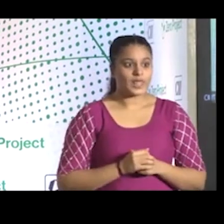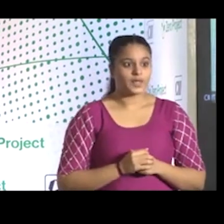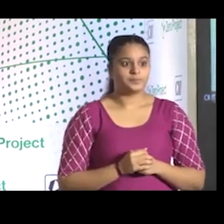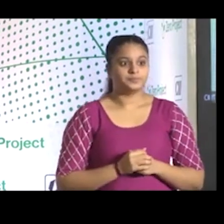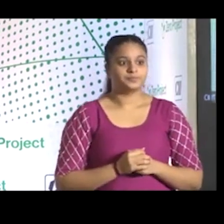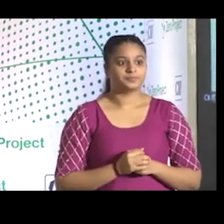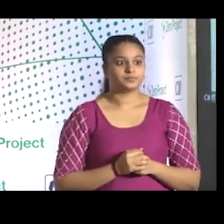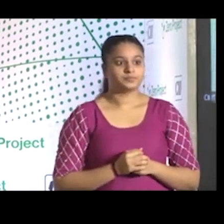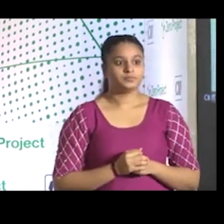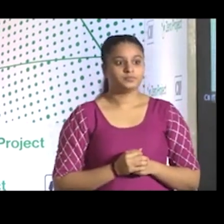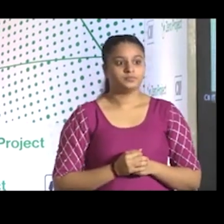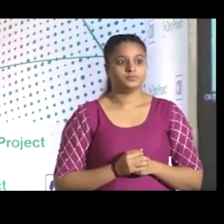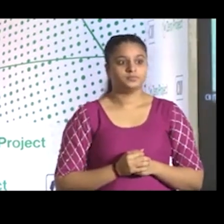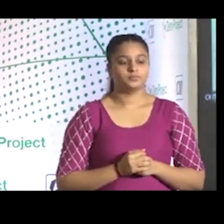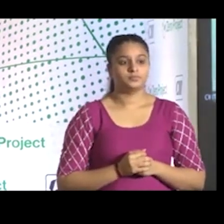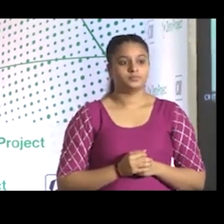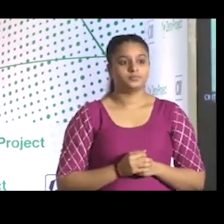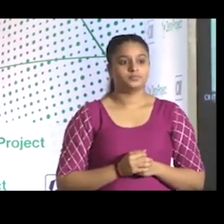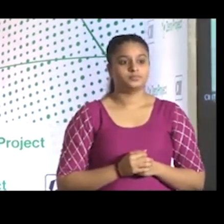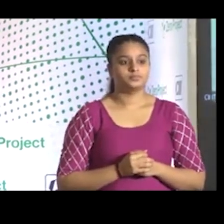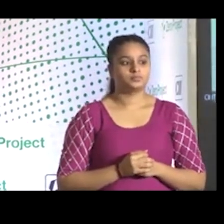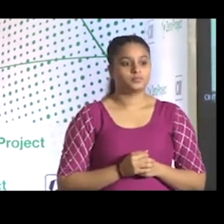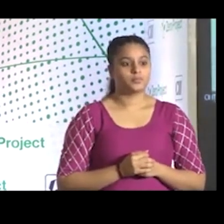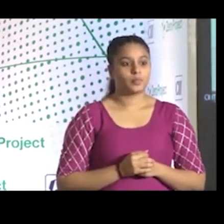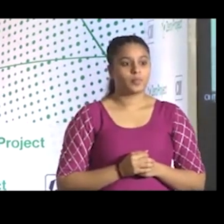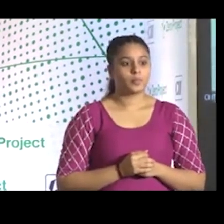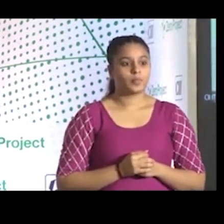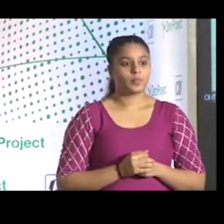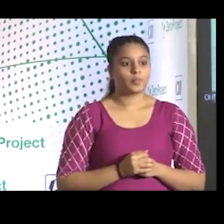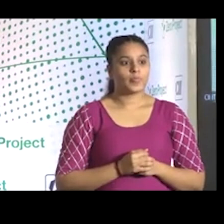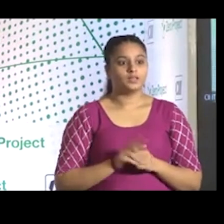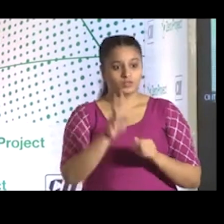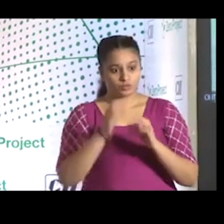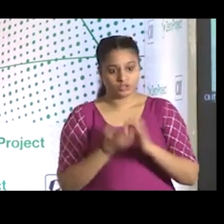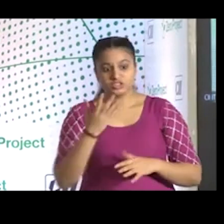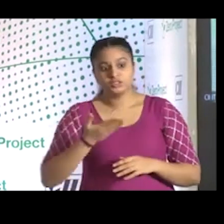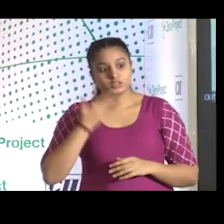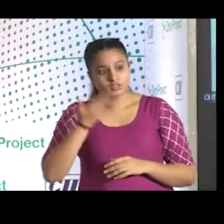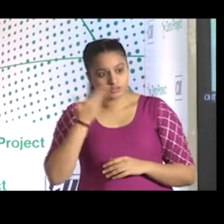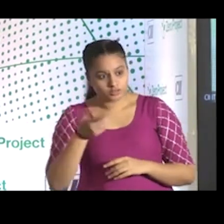industry, and it's not only on vocational training, it's also on university education.